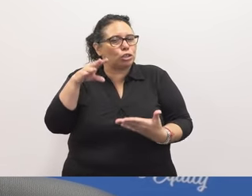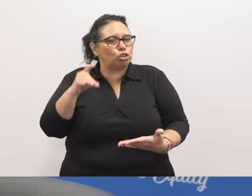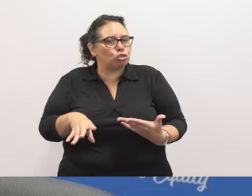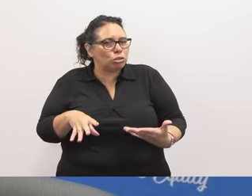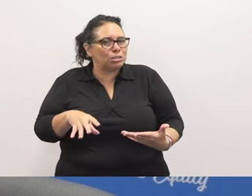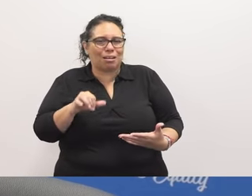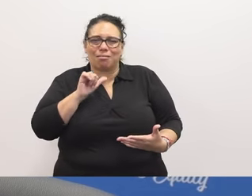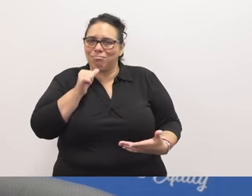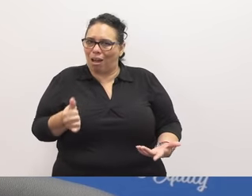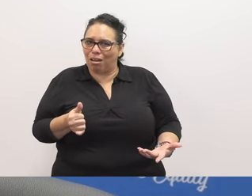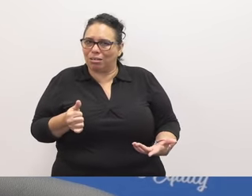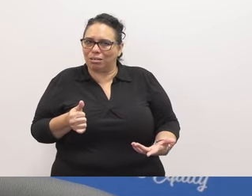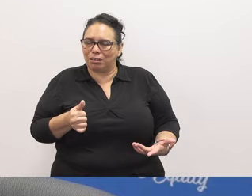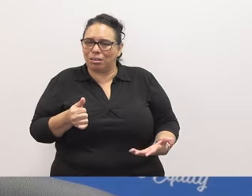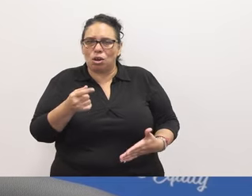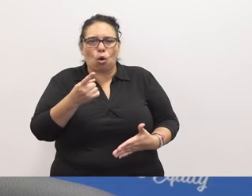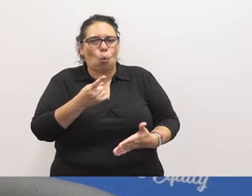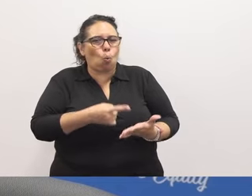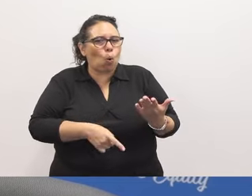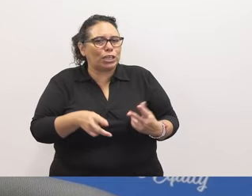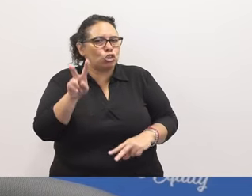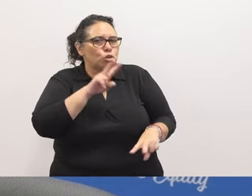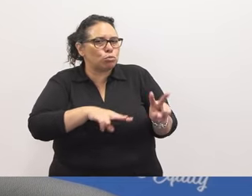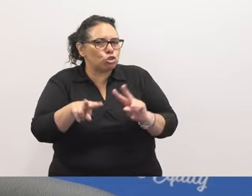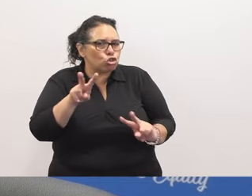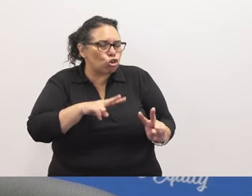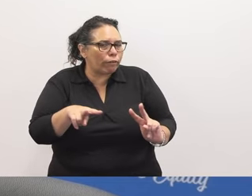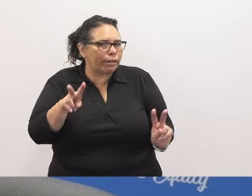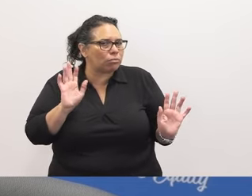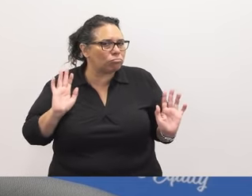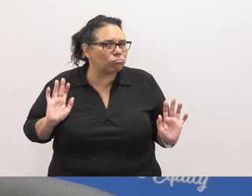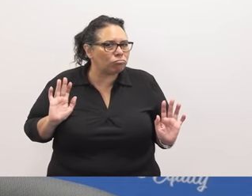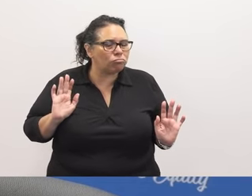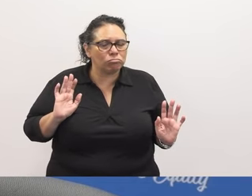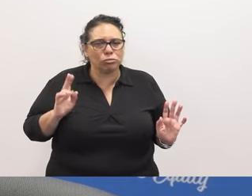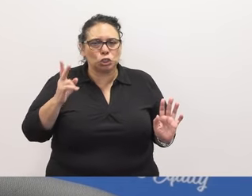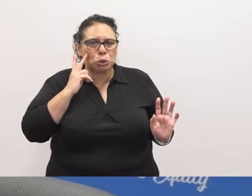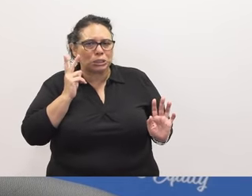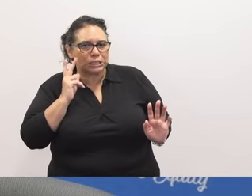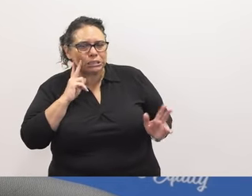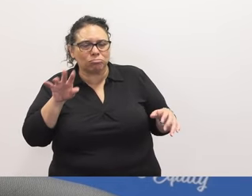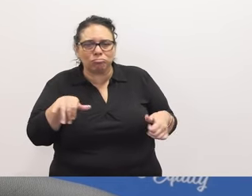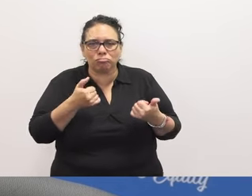from other students that are maybe not having as great a time or you're seeing have some challenges or obstacles,